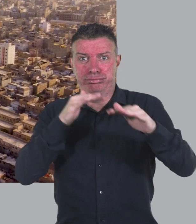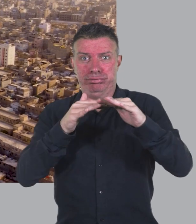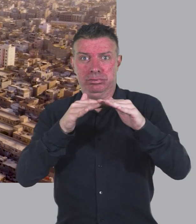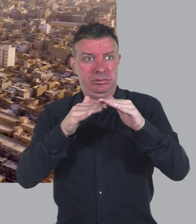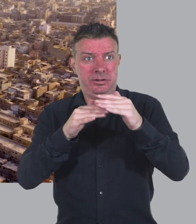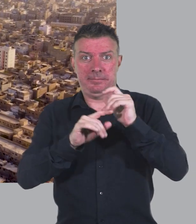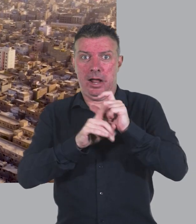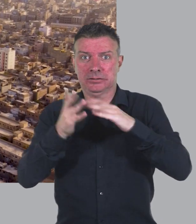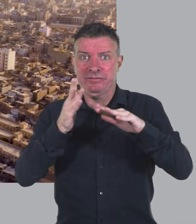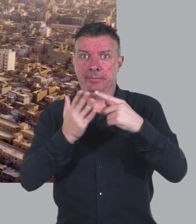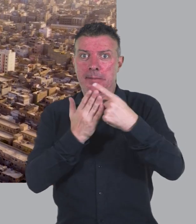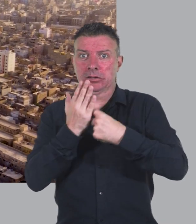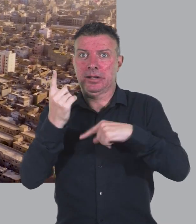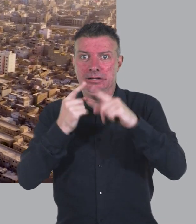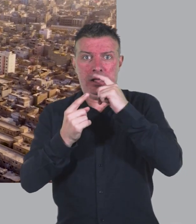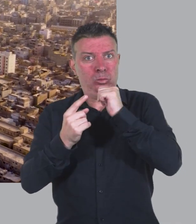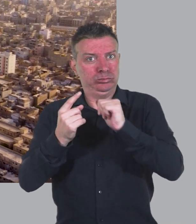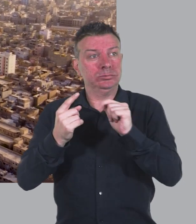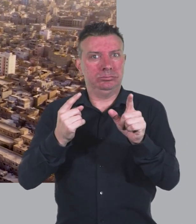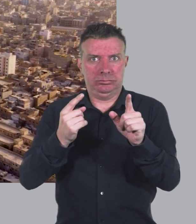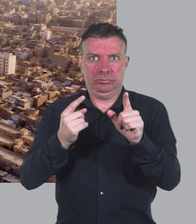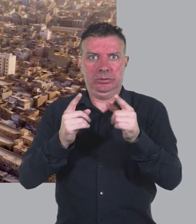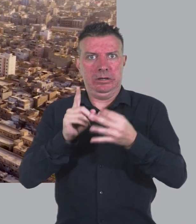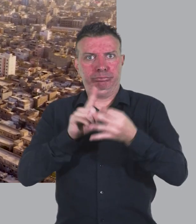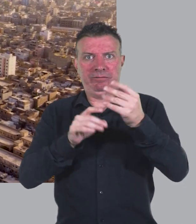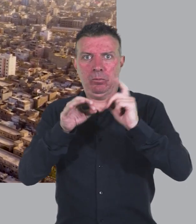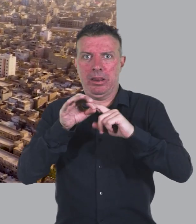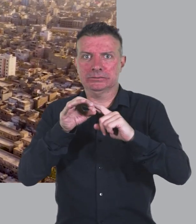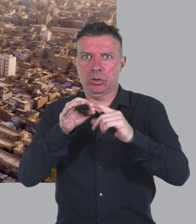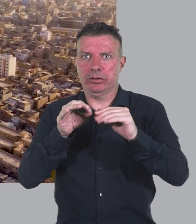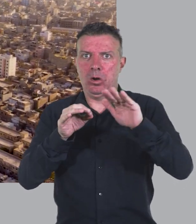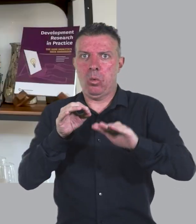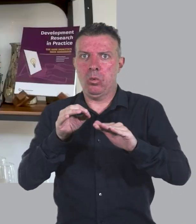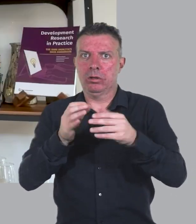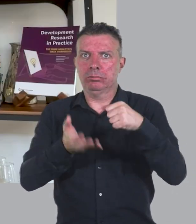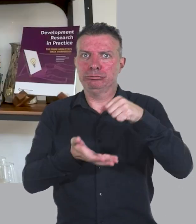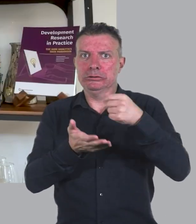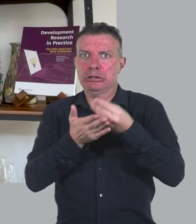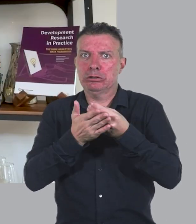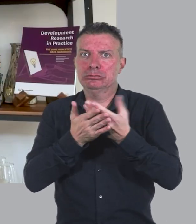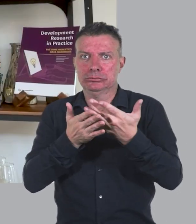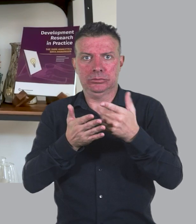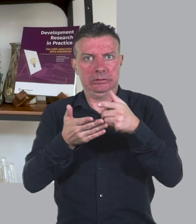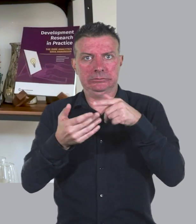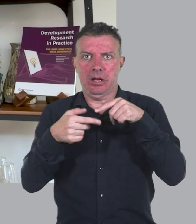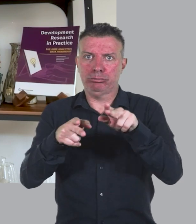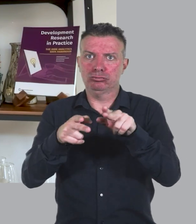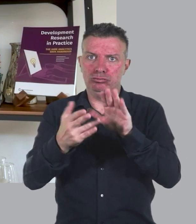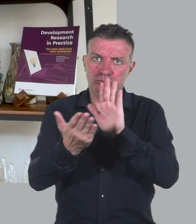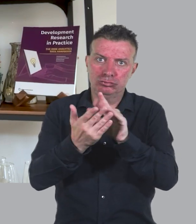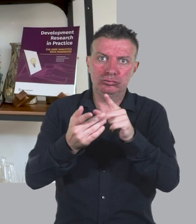that policymakers can use to improve quality with low budgetary costs. These approaches involve managing the market